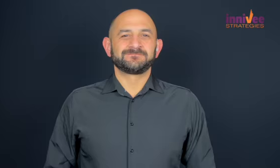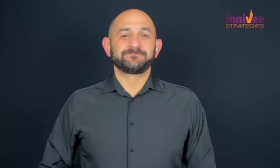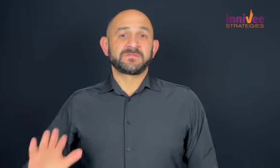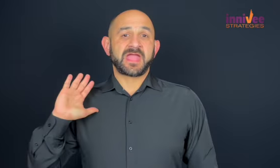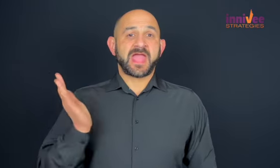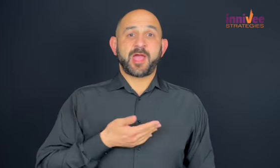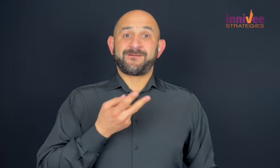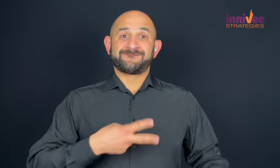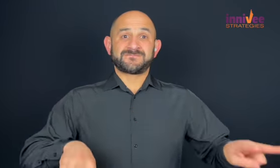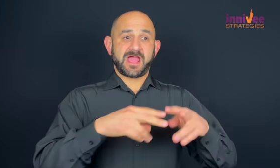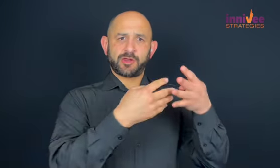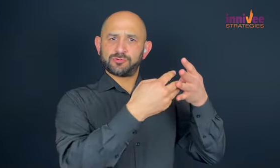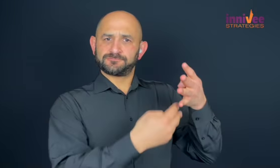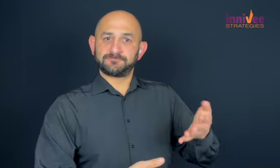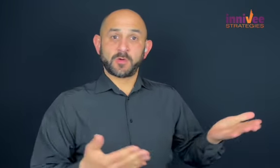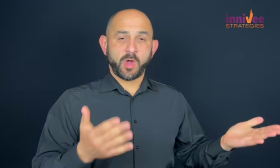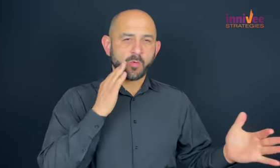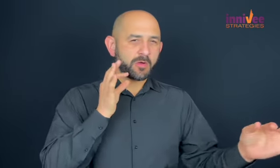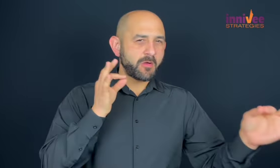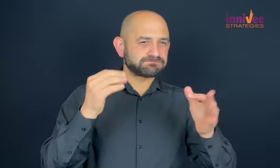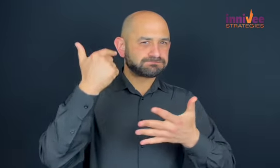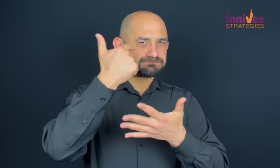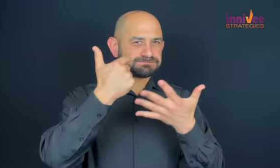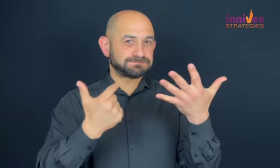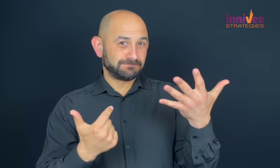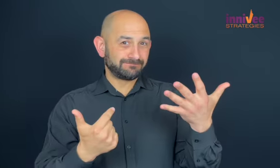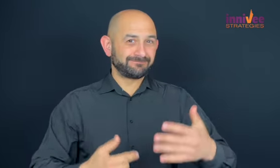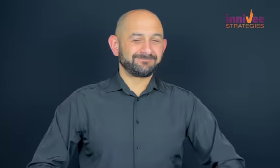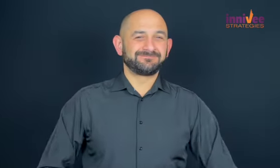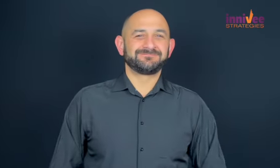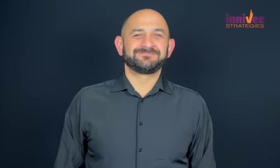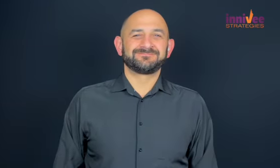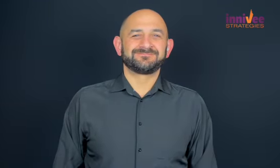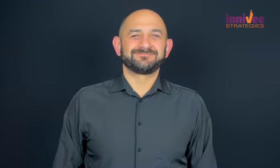Our values are as follows